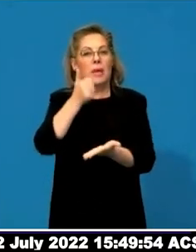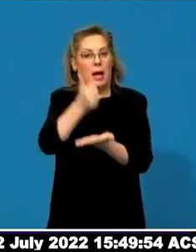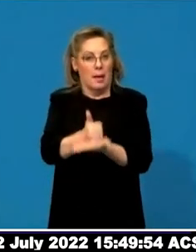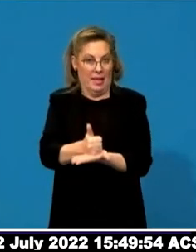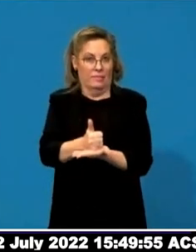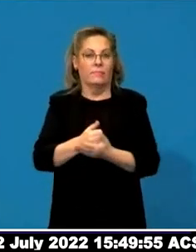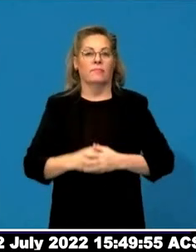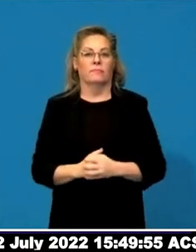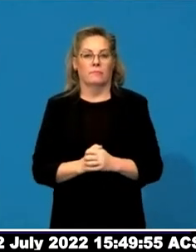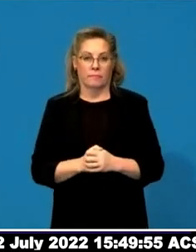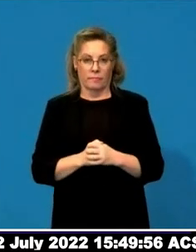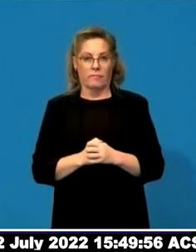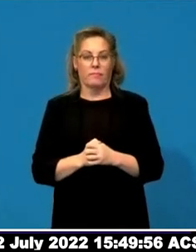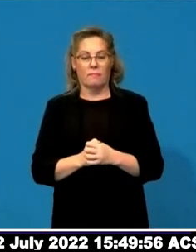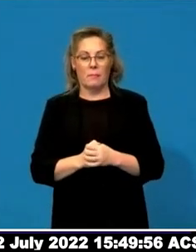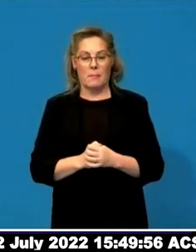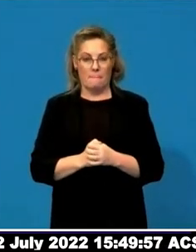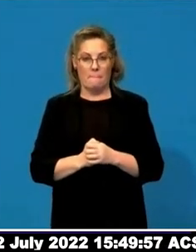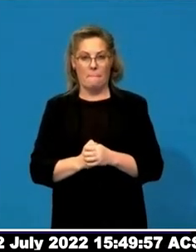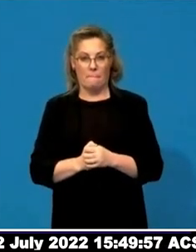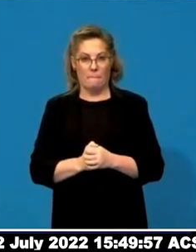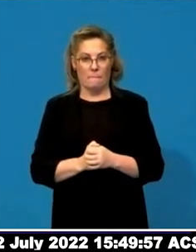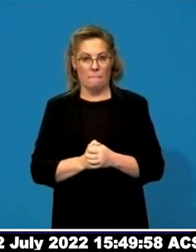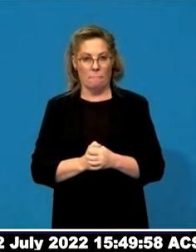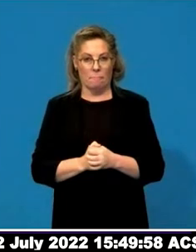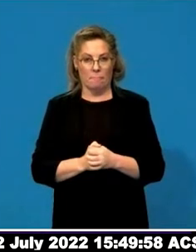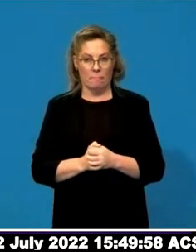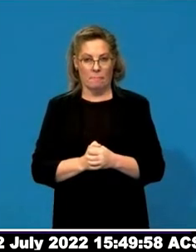Thank you very much. Yes, Ms Tarrago. Thank you, Chair.